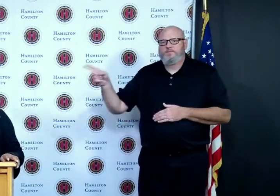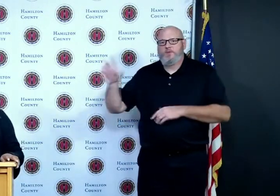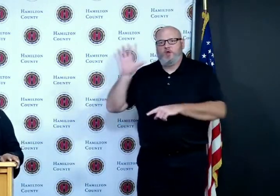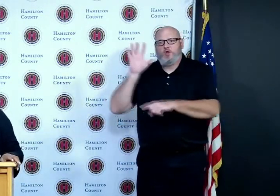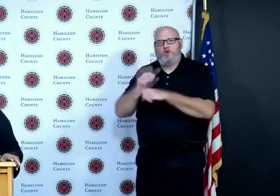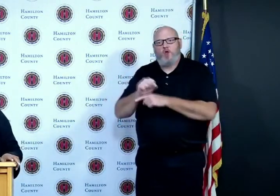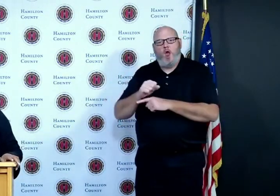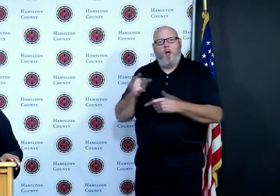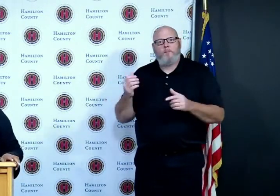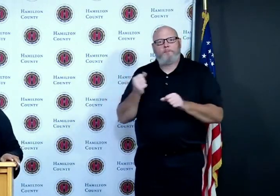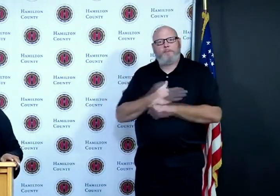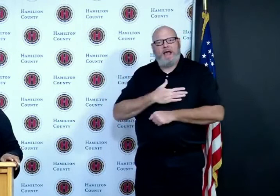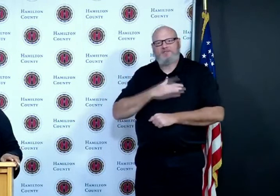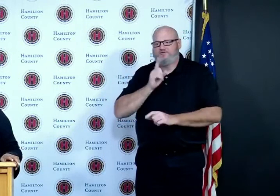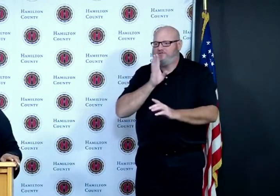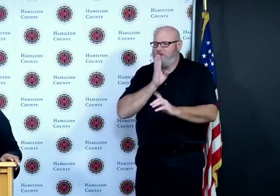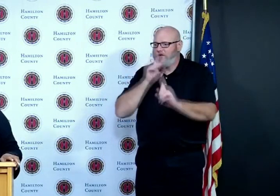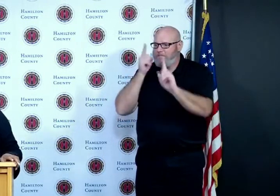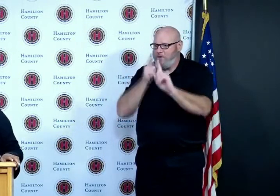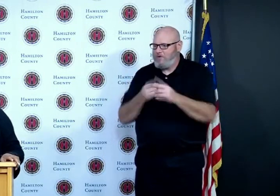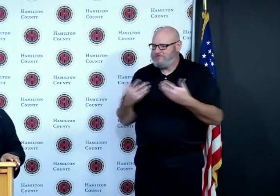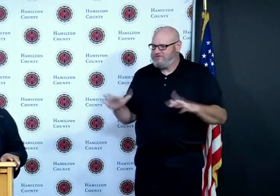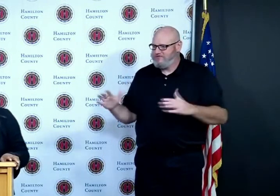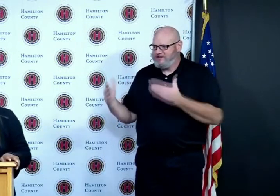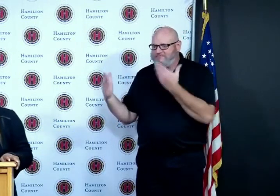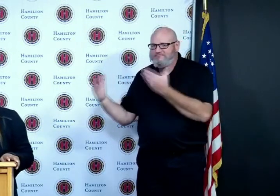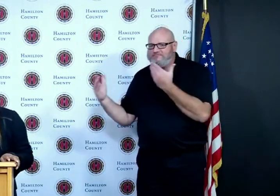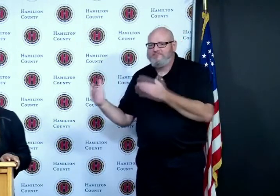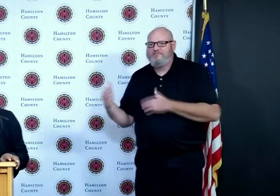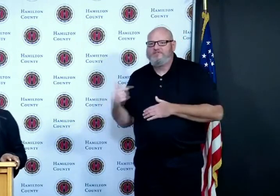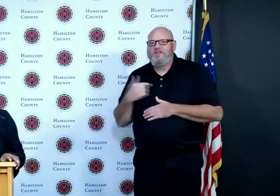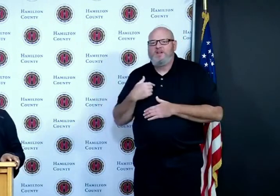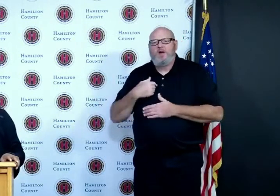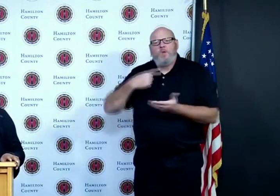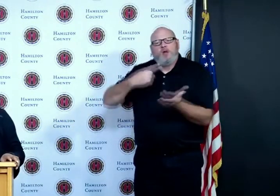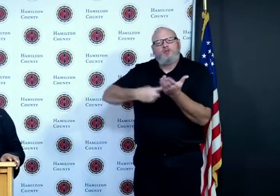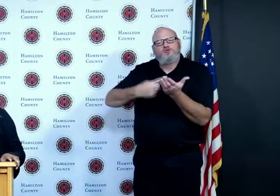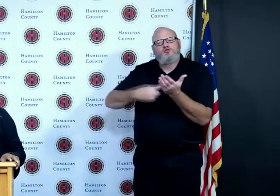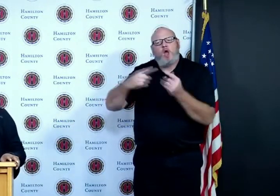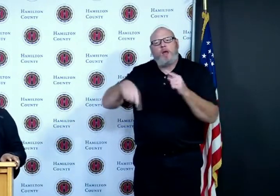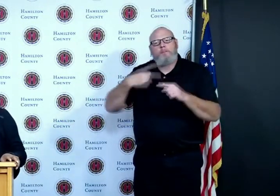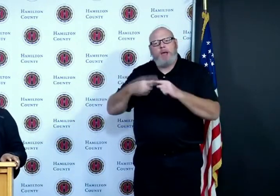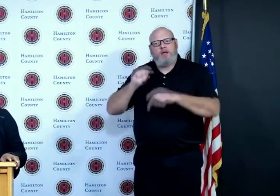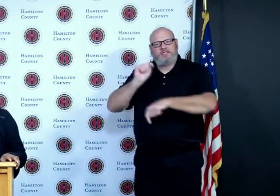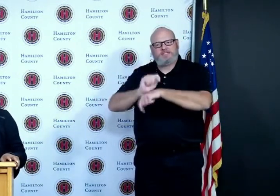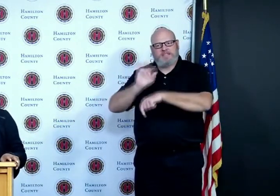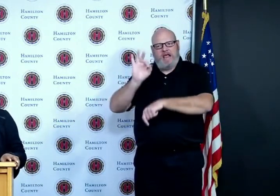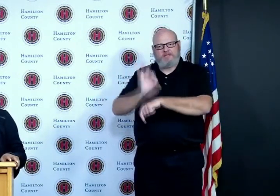so let me say that the Economic Recovery Relief Task Force the goal is to deal with the